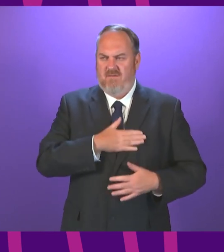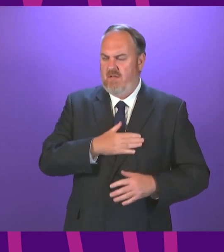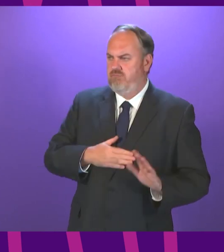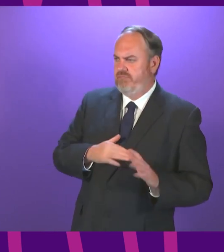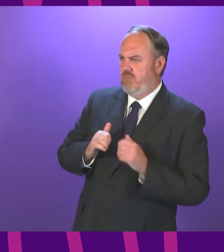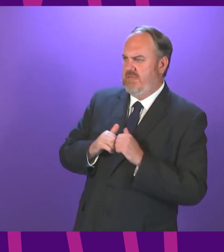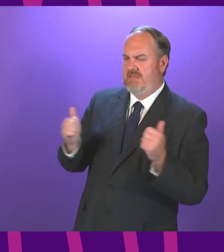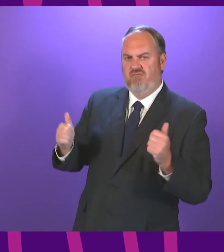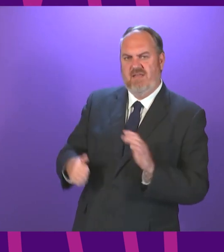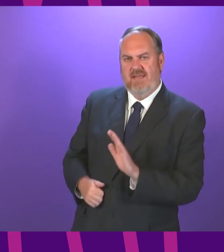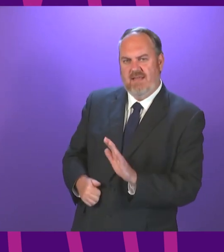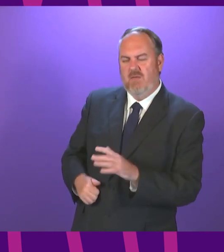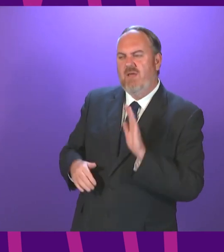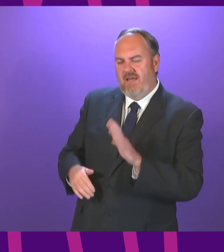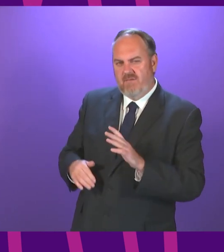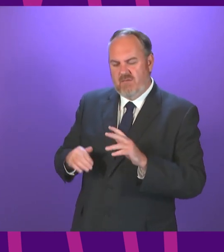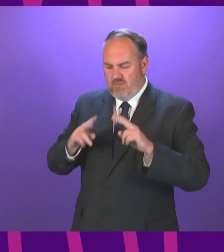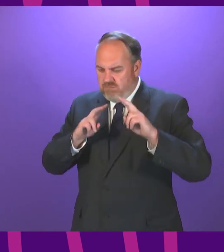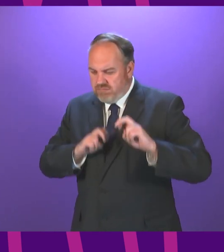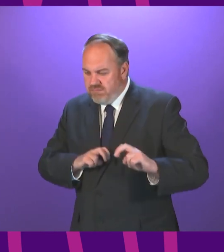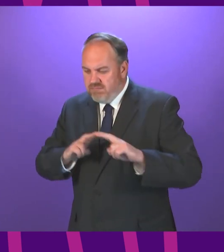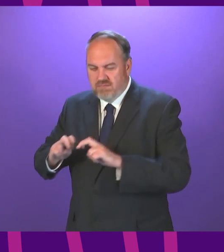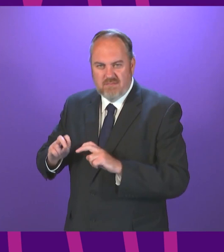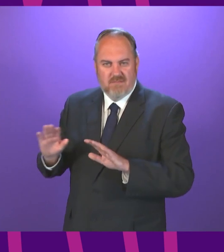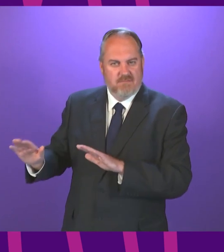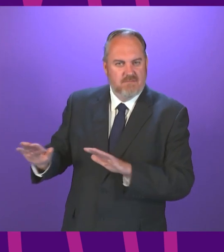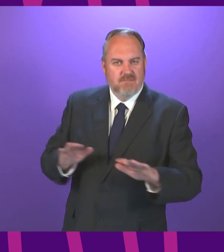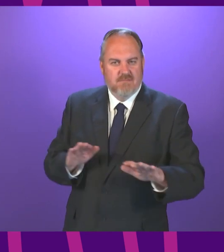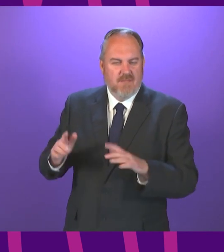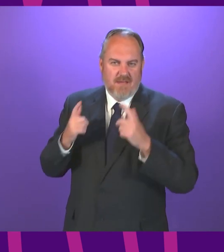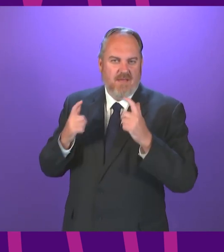have to deal with those issues carefully and recognise that we are talking about people’s